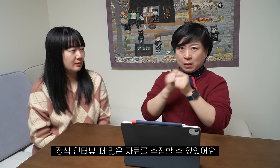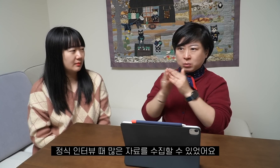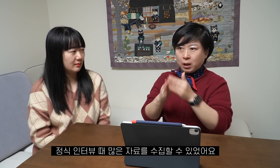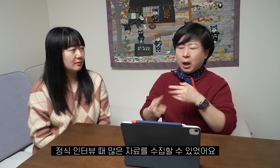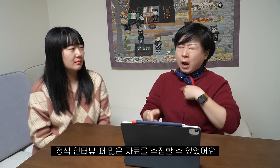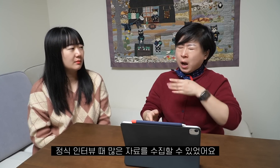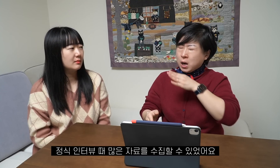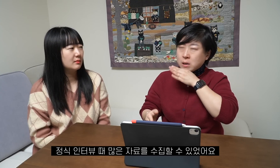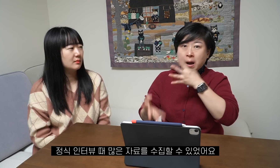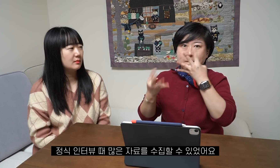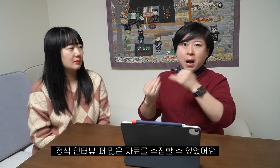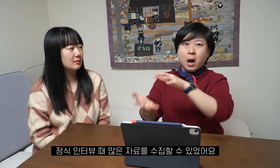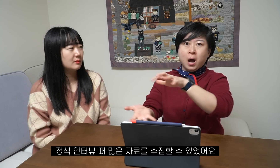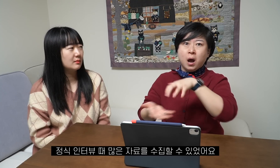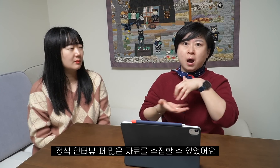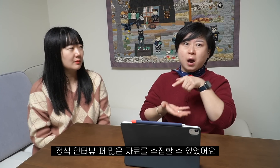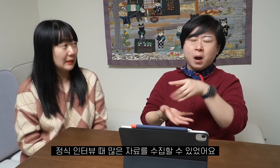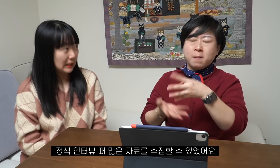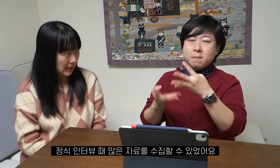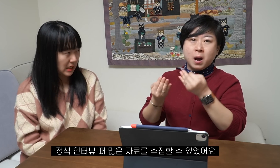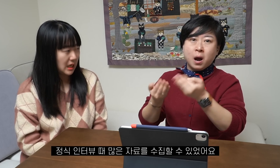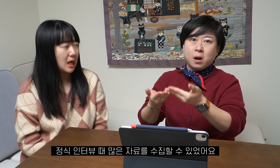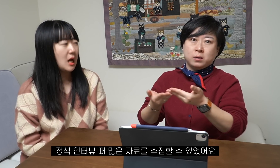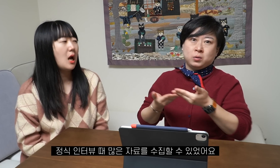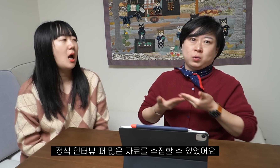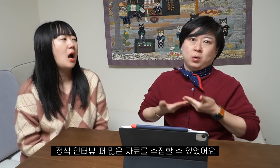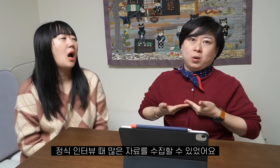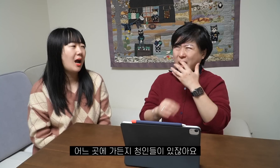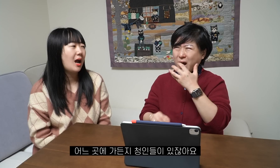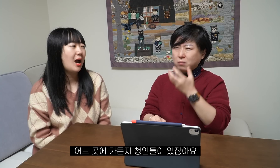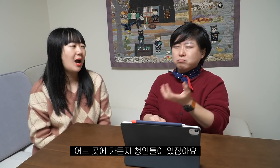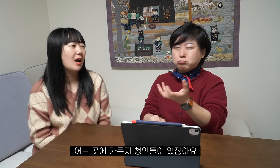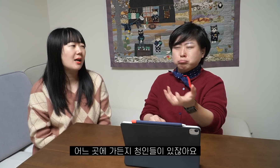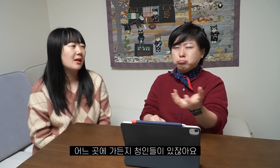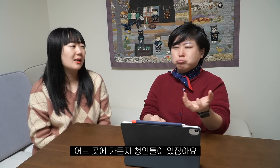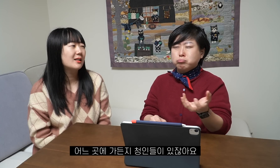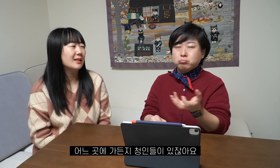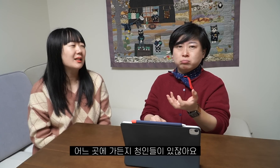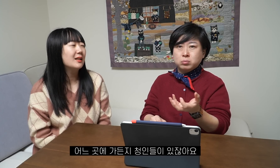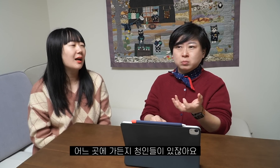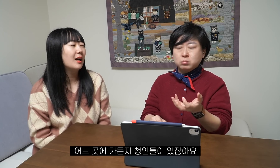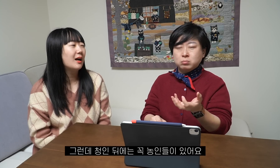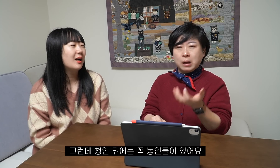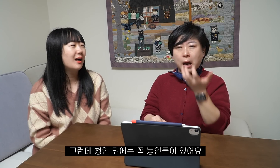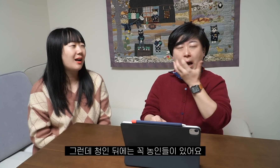he was able to collect a lot of data during the formal interview. Wherever you go, there are hearing people.